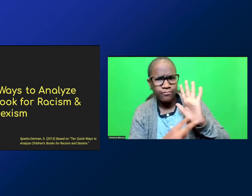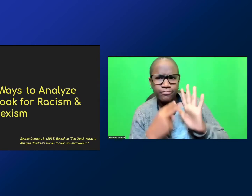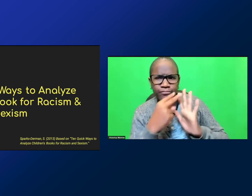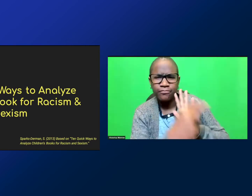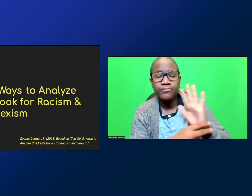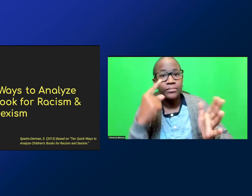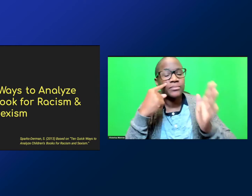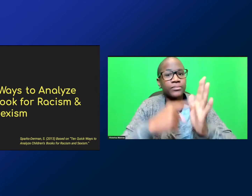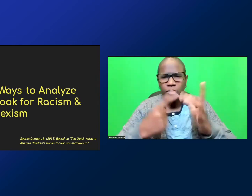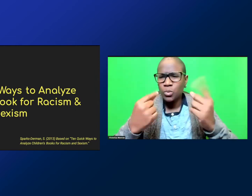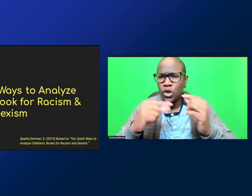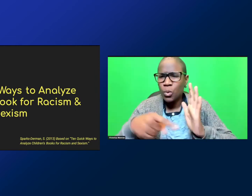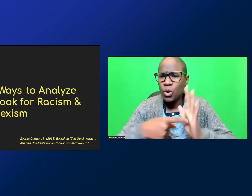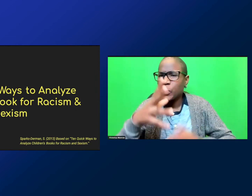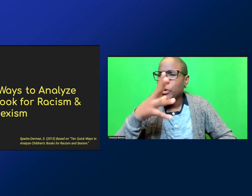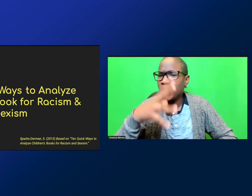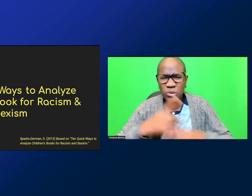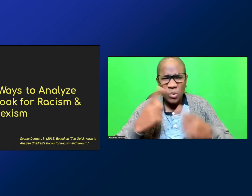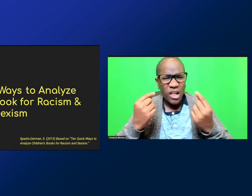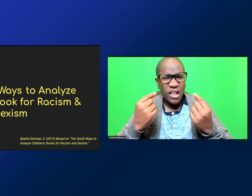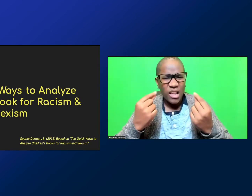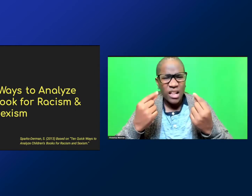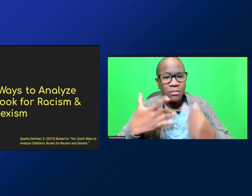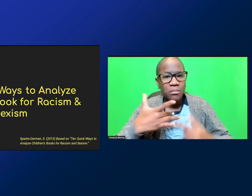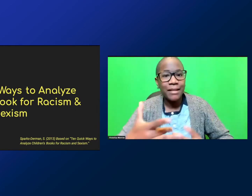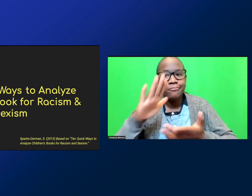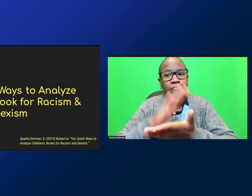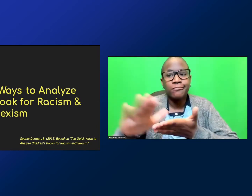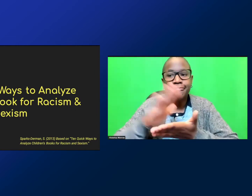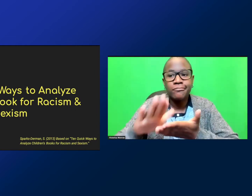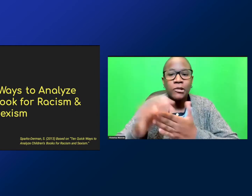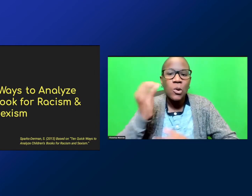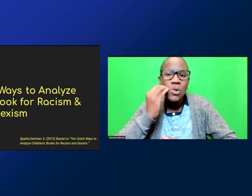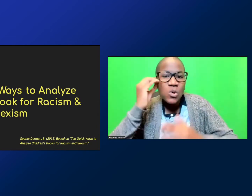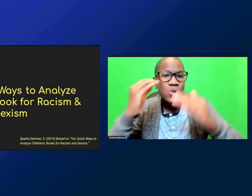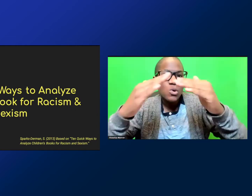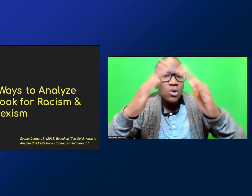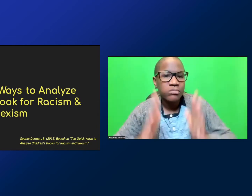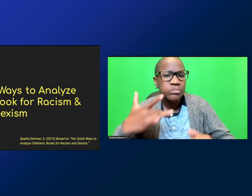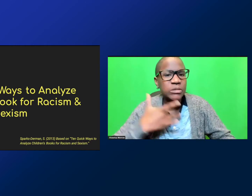roles women are typically typically seen doing i can say it's usually something tied to cleaning